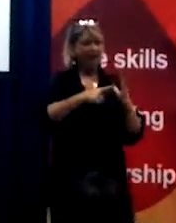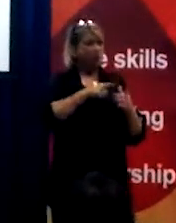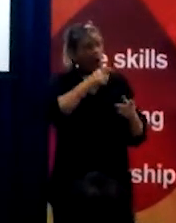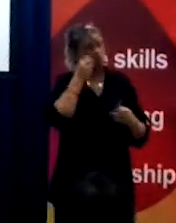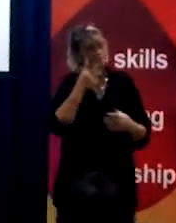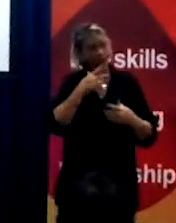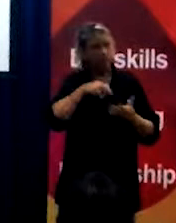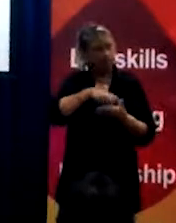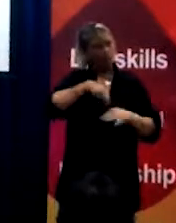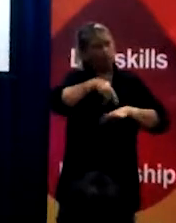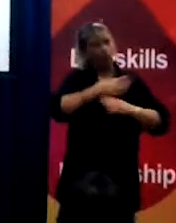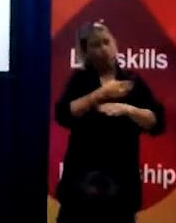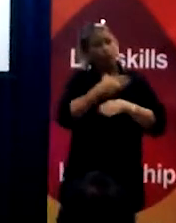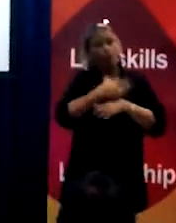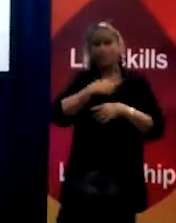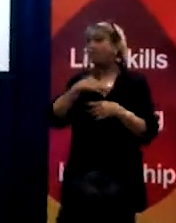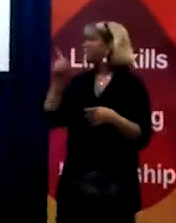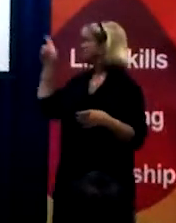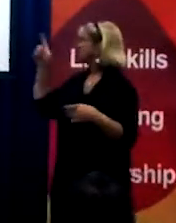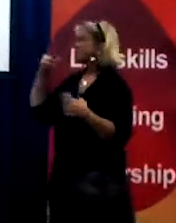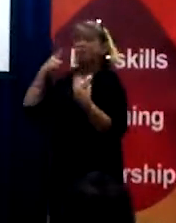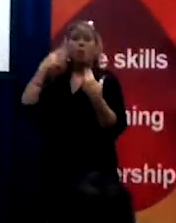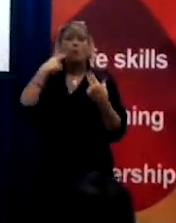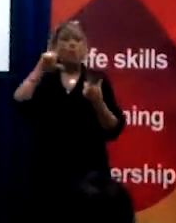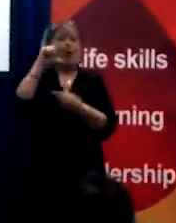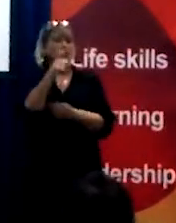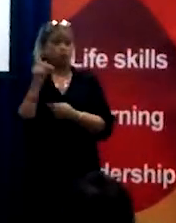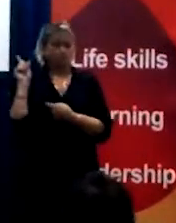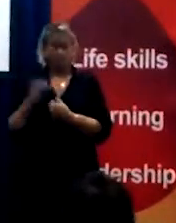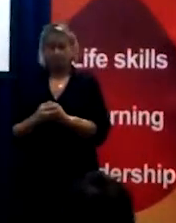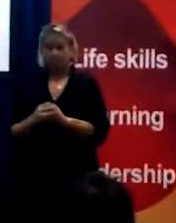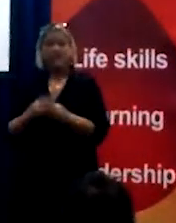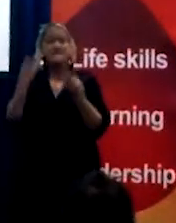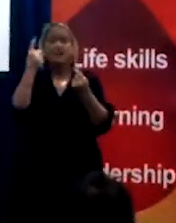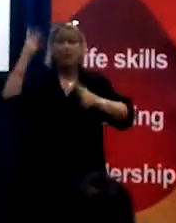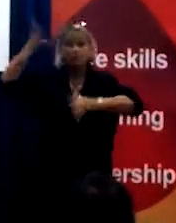If you look at this, this isn’t our normal classroom structure, but this is how it works. We have someone signing.